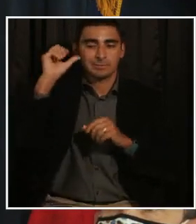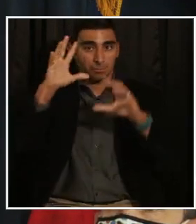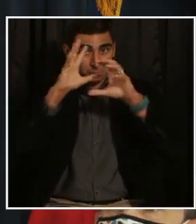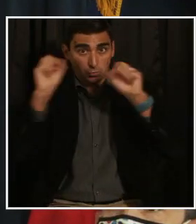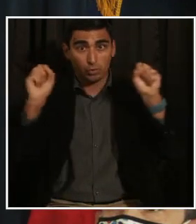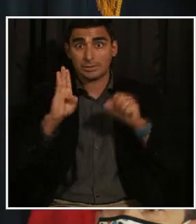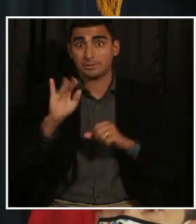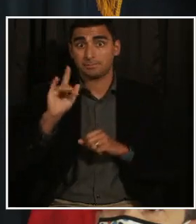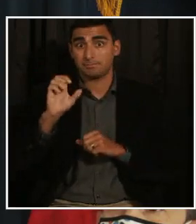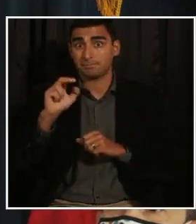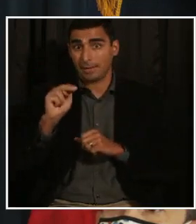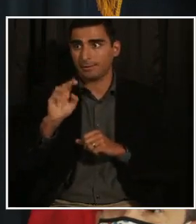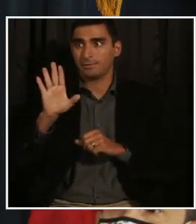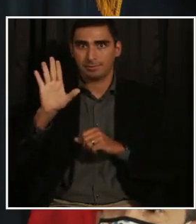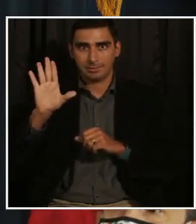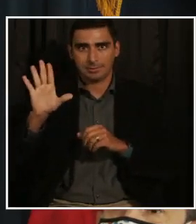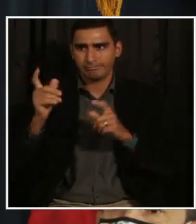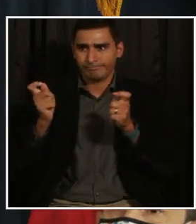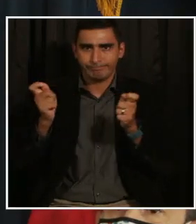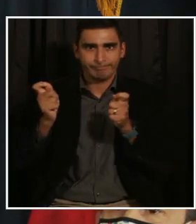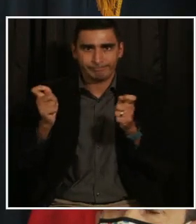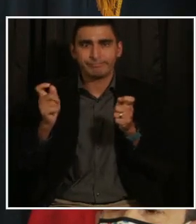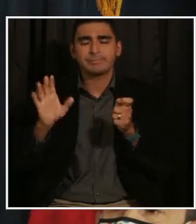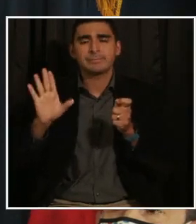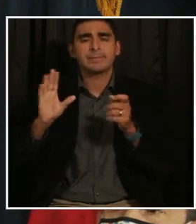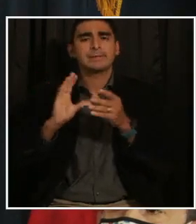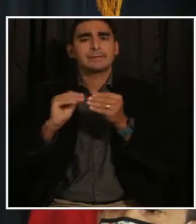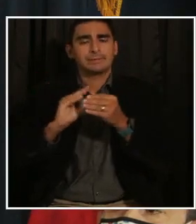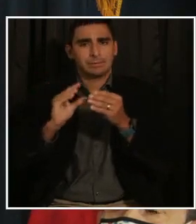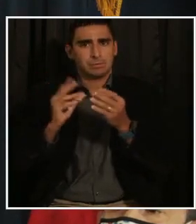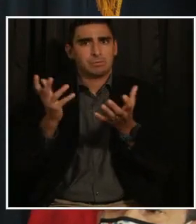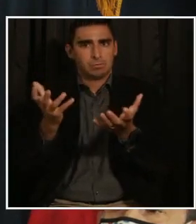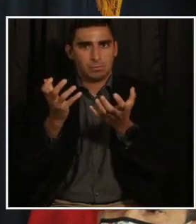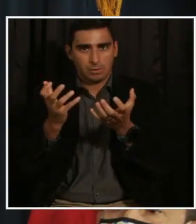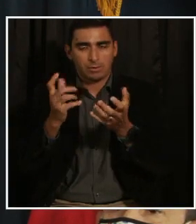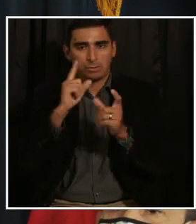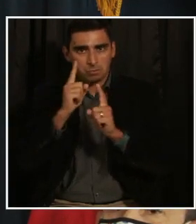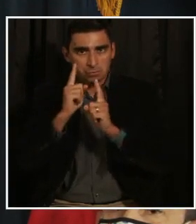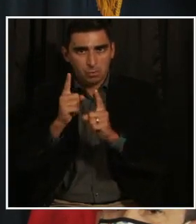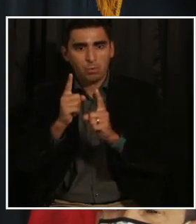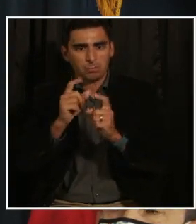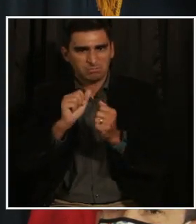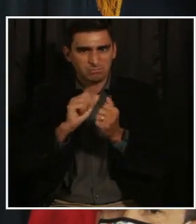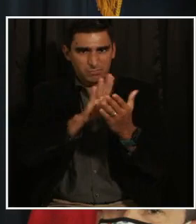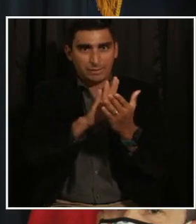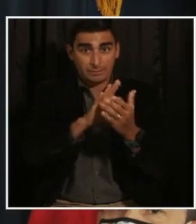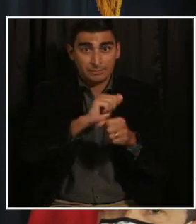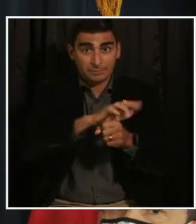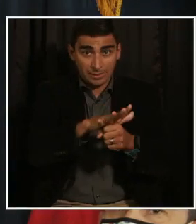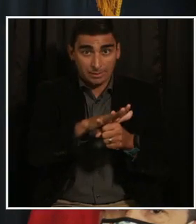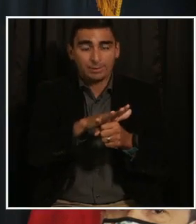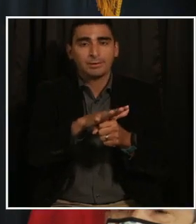of his administration to have the a plan to tackle the virus and the pandemic fight covid19